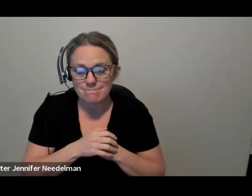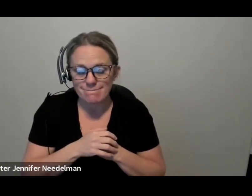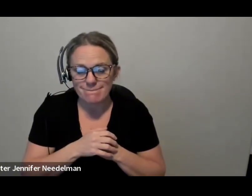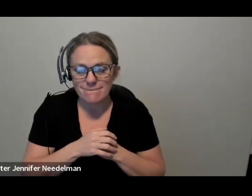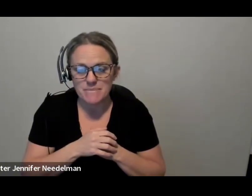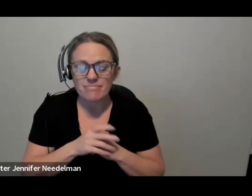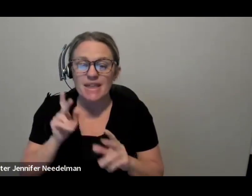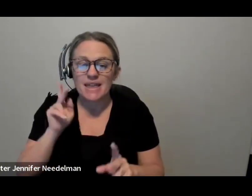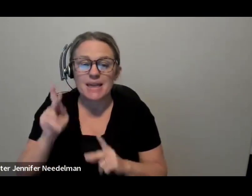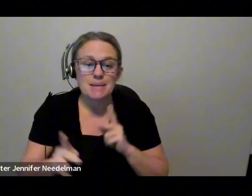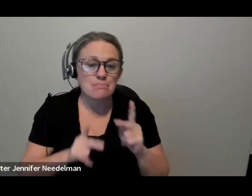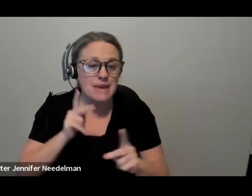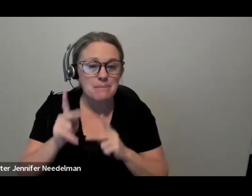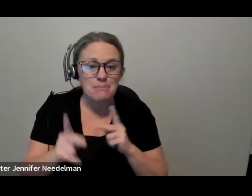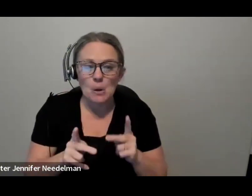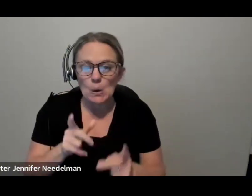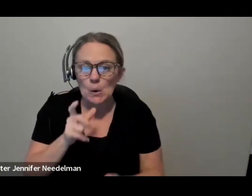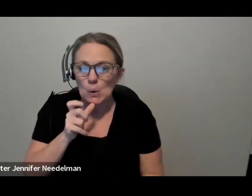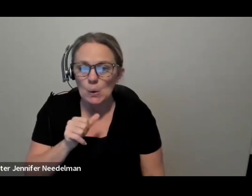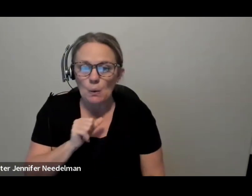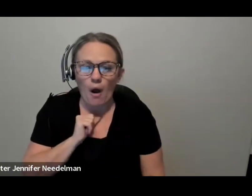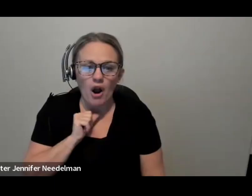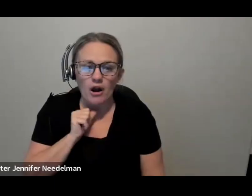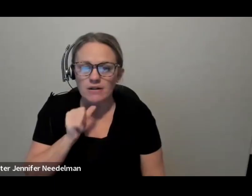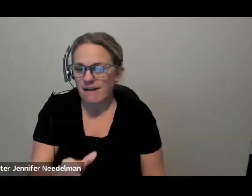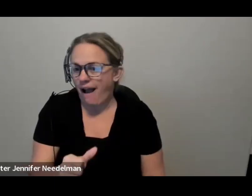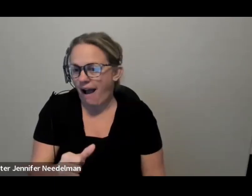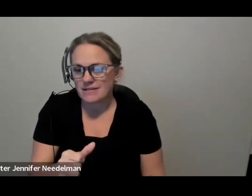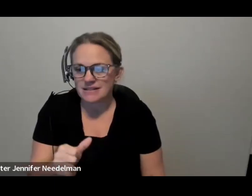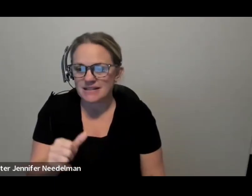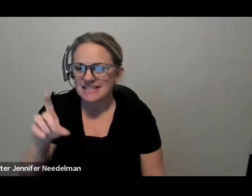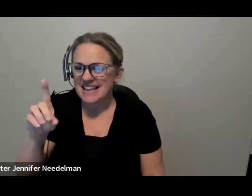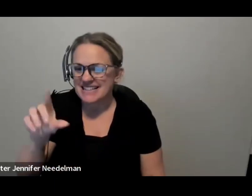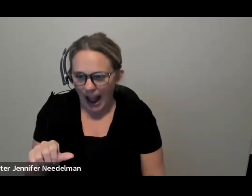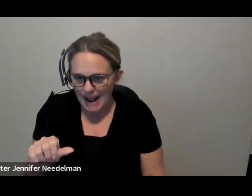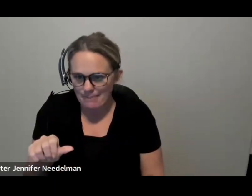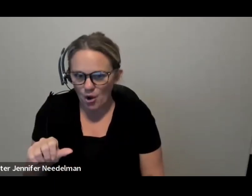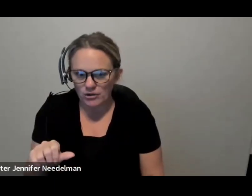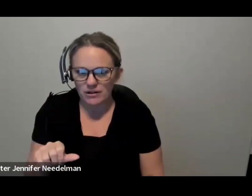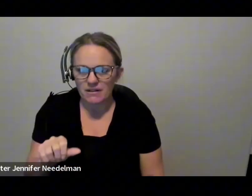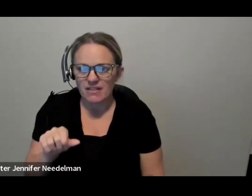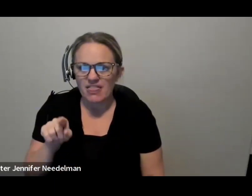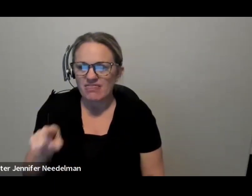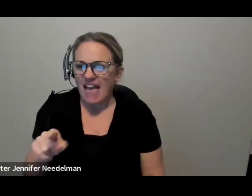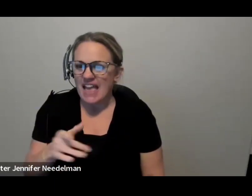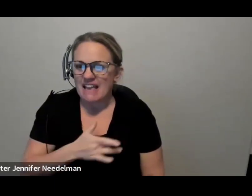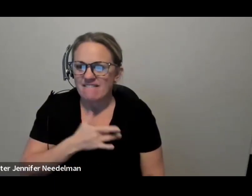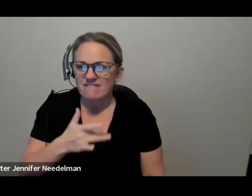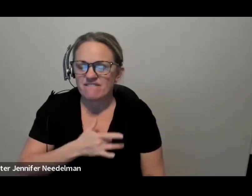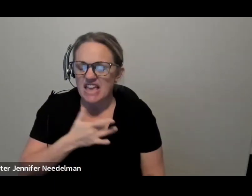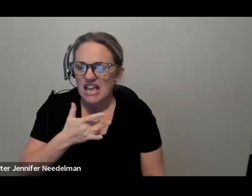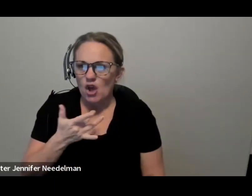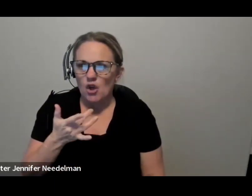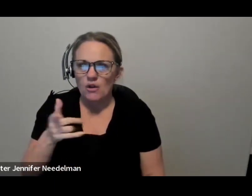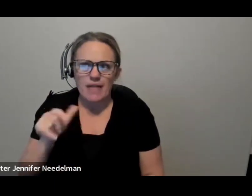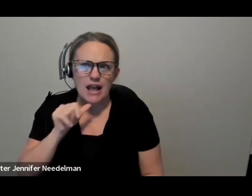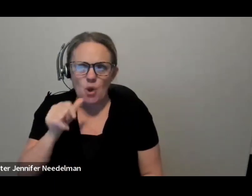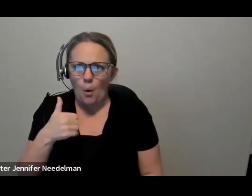people who are not disabled, they feel that they don't have the right to work, work